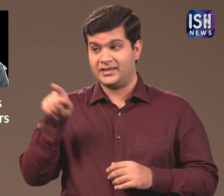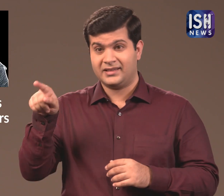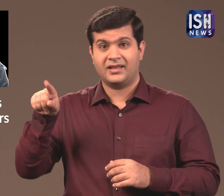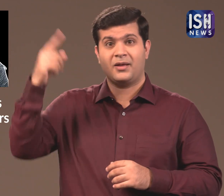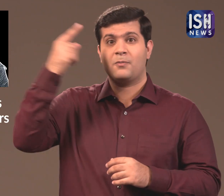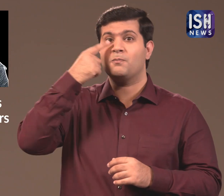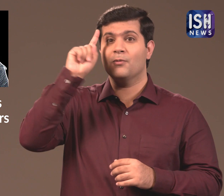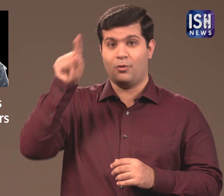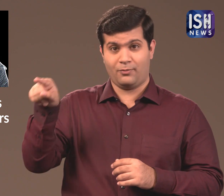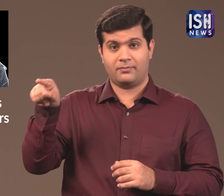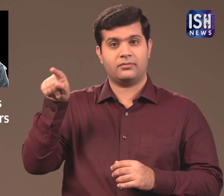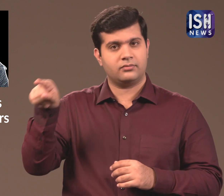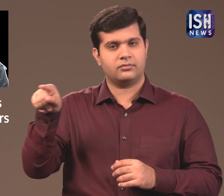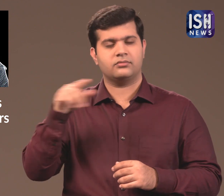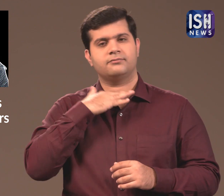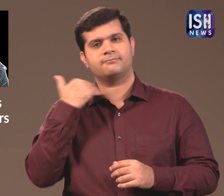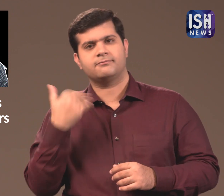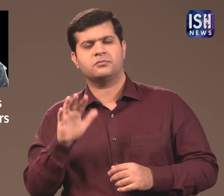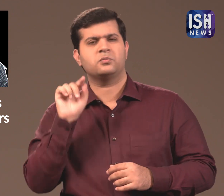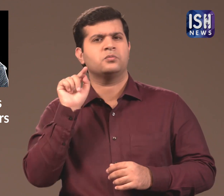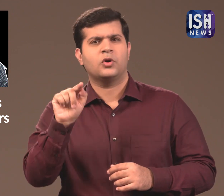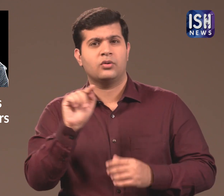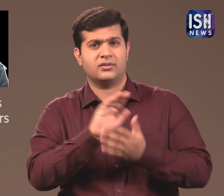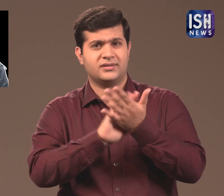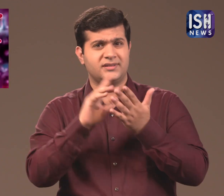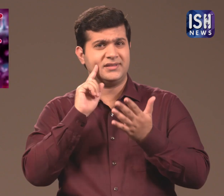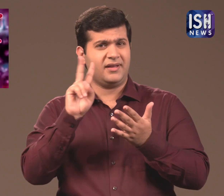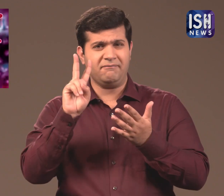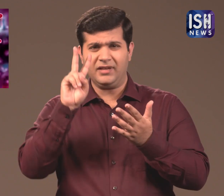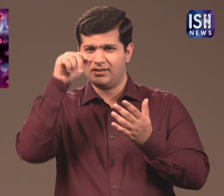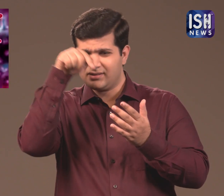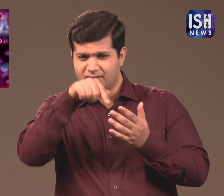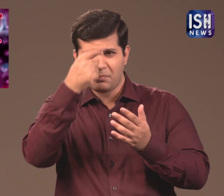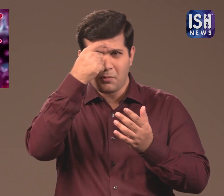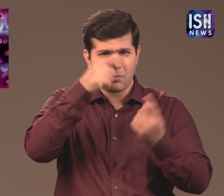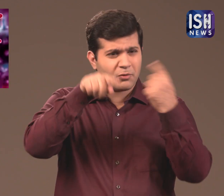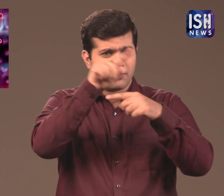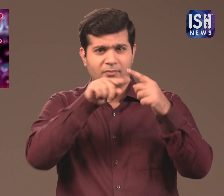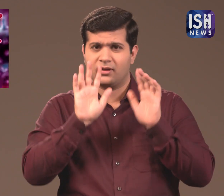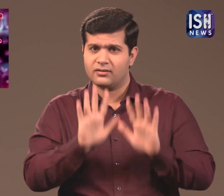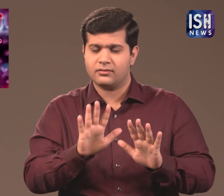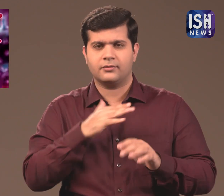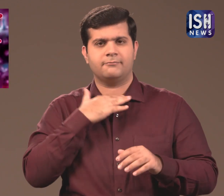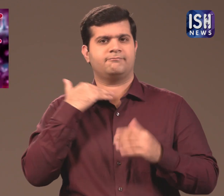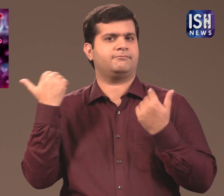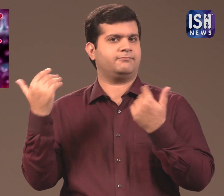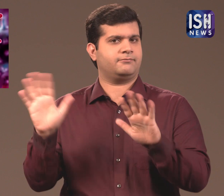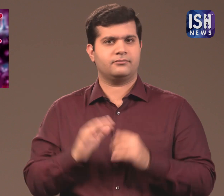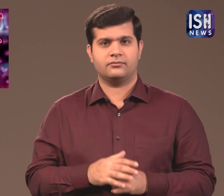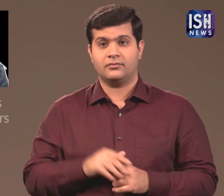His mother had died due to HIV-related complications.